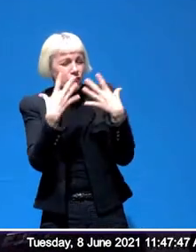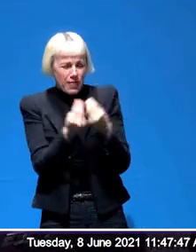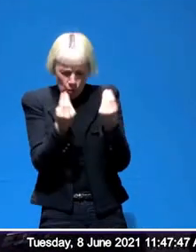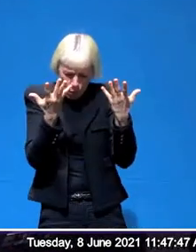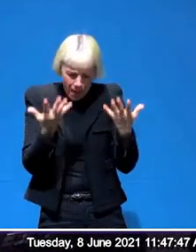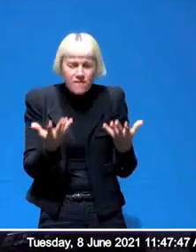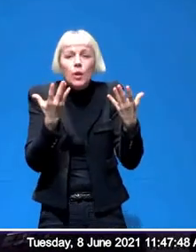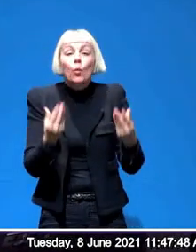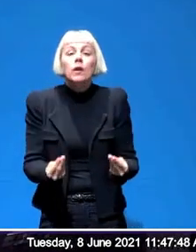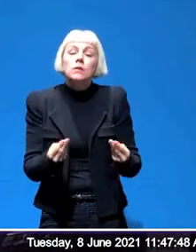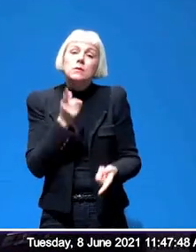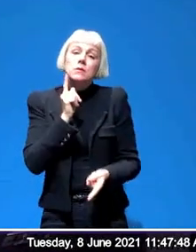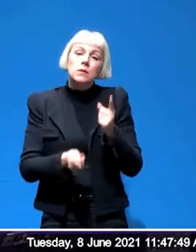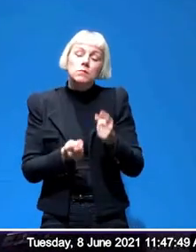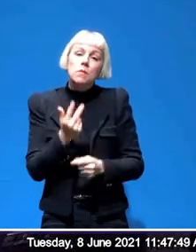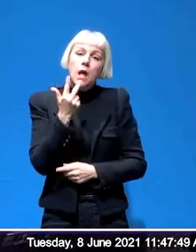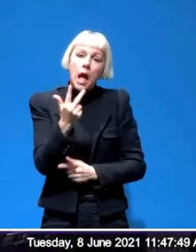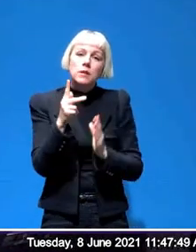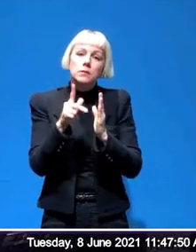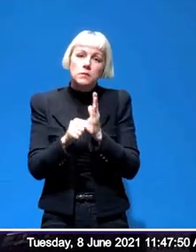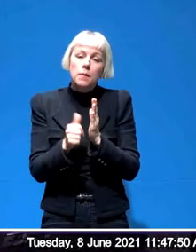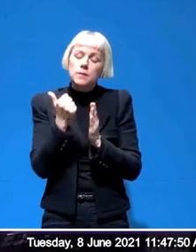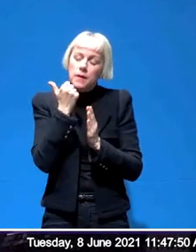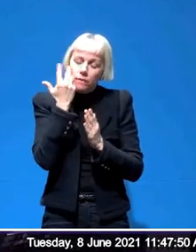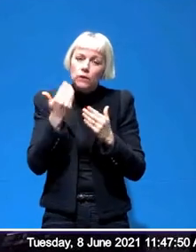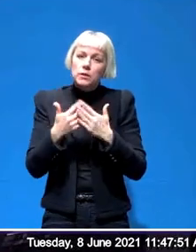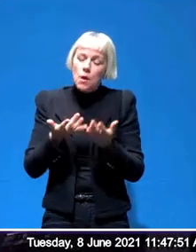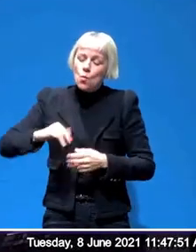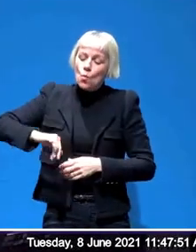will put eight loads of washing through our front-loader washing machine a day.